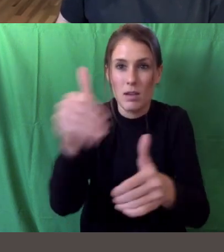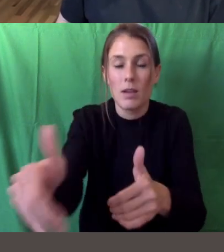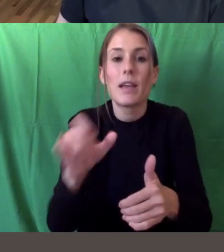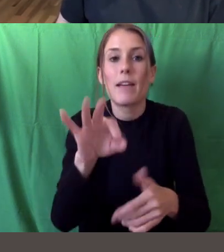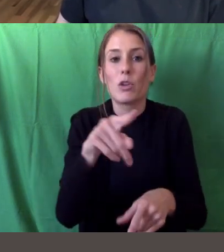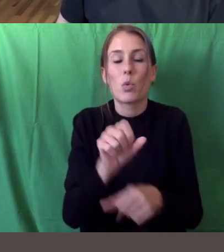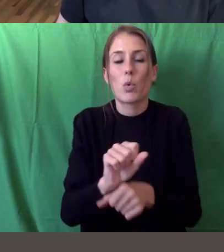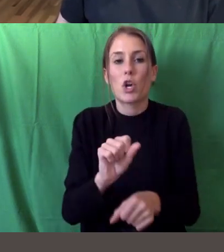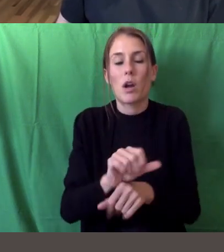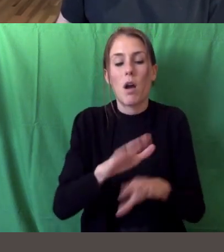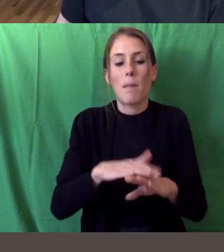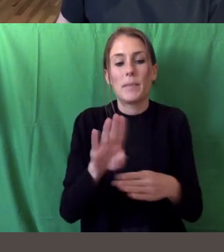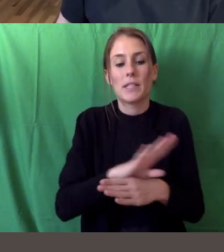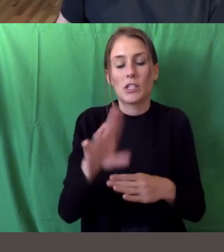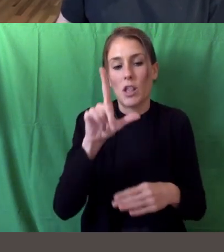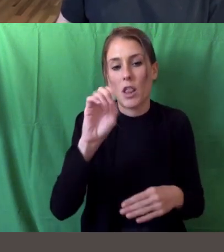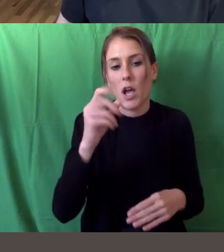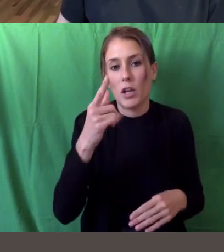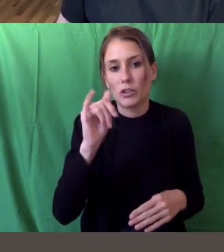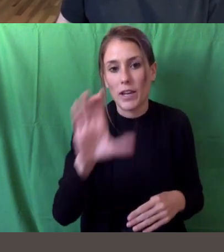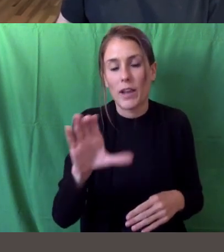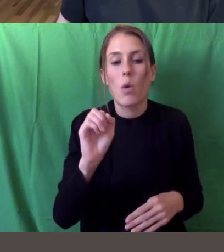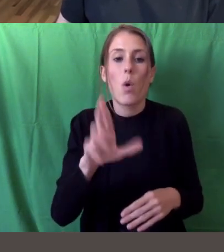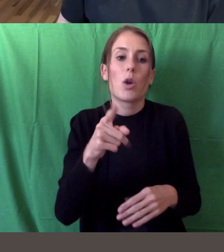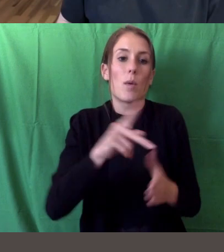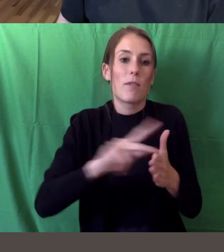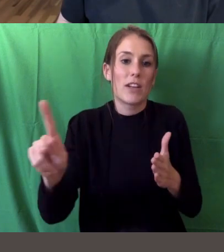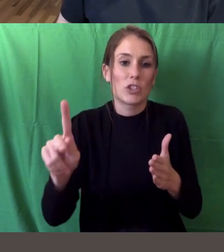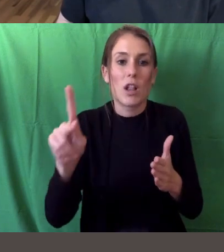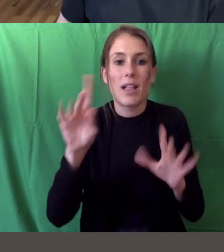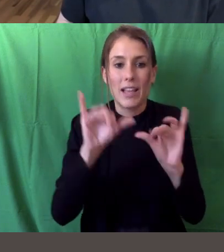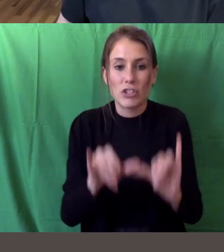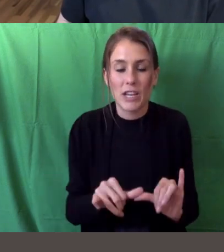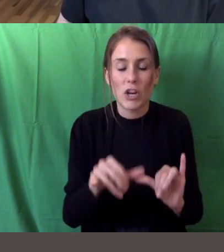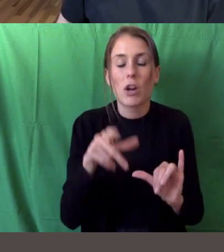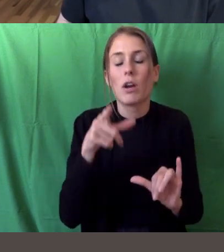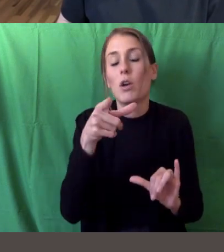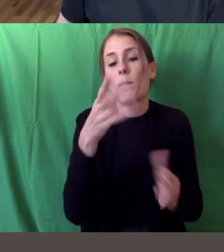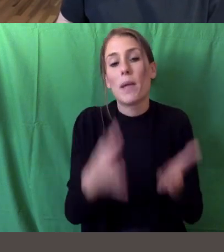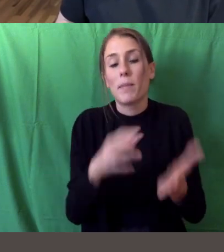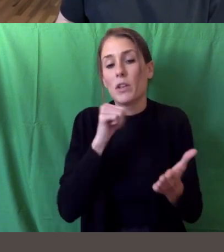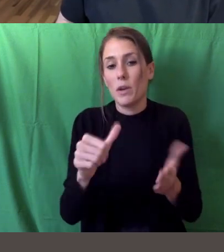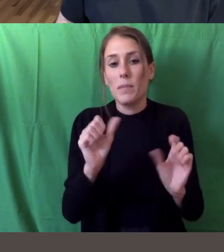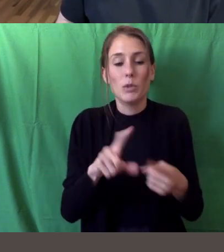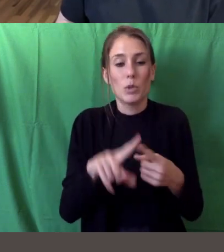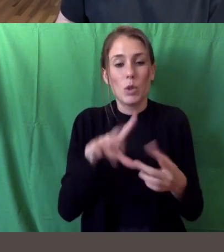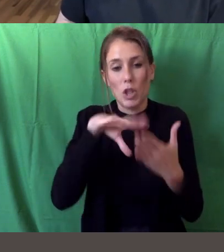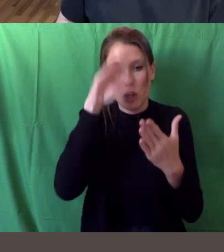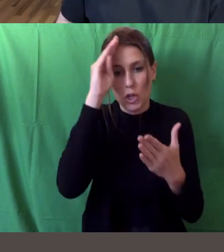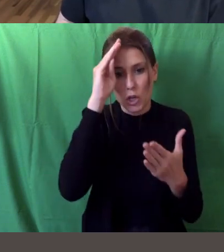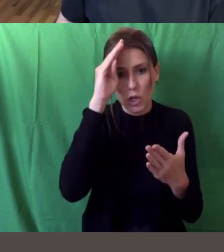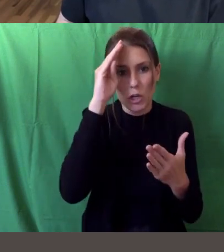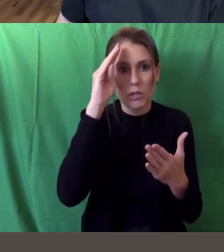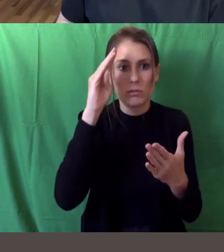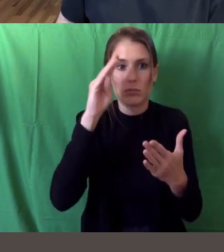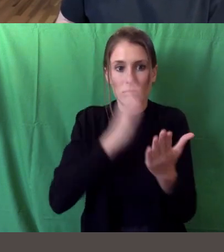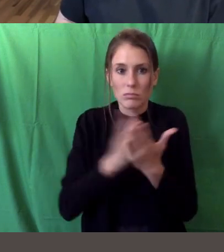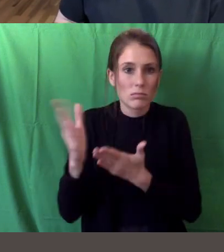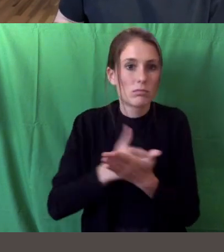or you're even a professional engineer, you might not have the time to learn the ins and outs about the cloud. You might want to write application code,